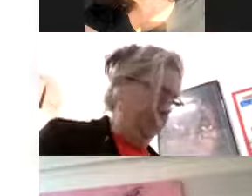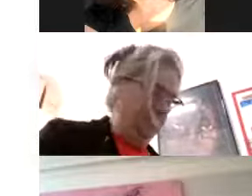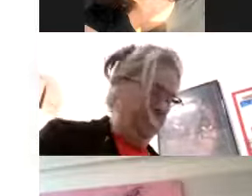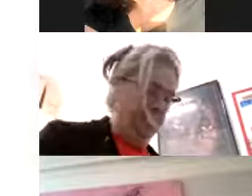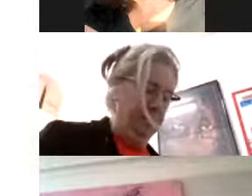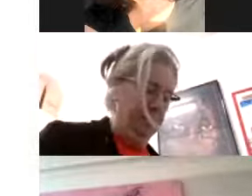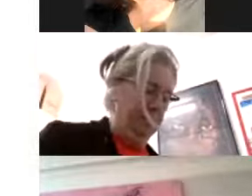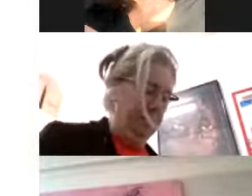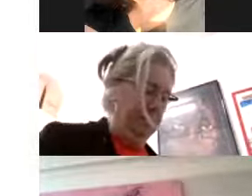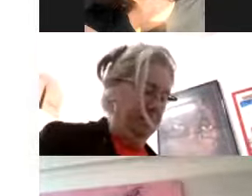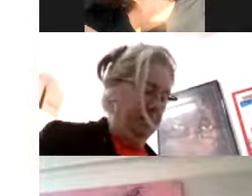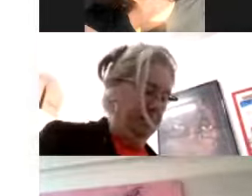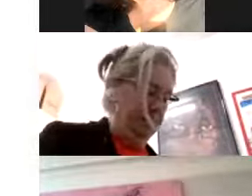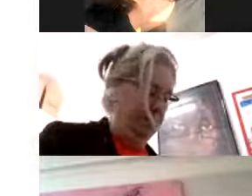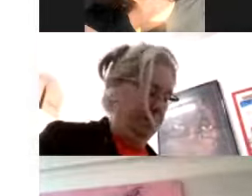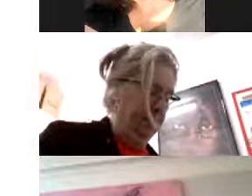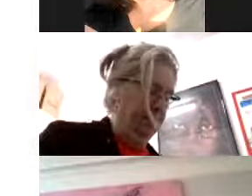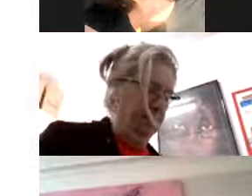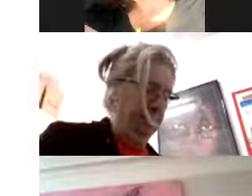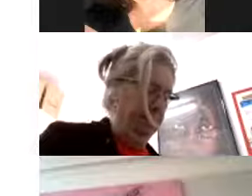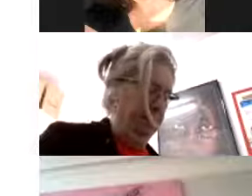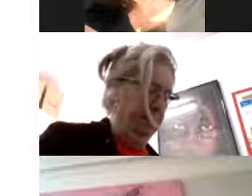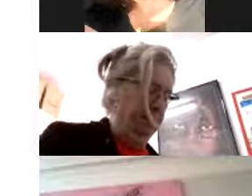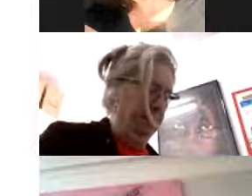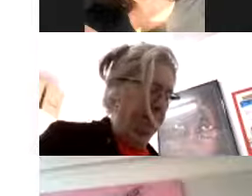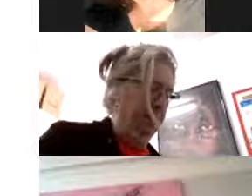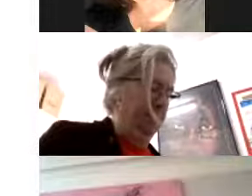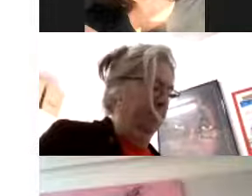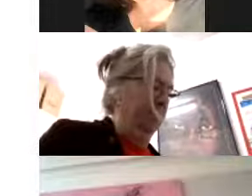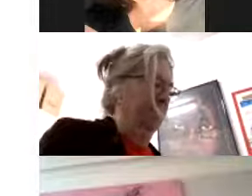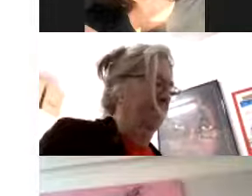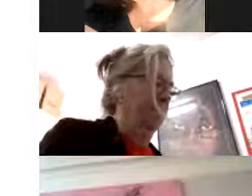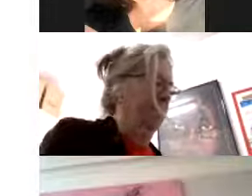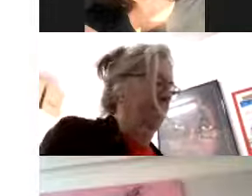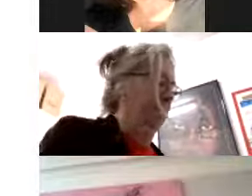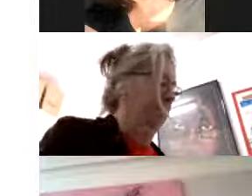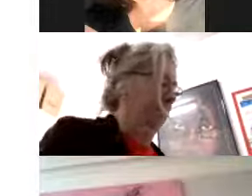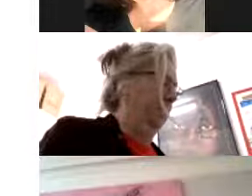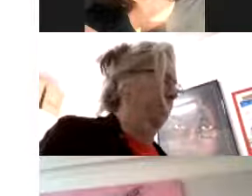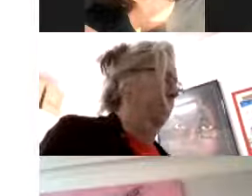pandora's box because then i'm sure it would be there'd be no limit to the galleries that could